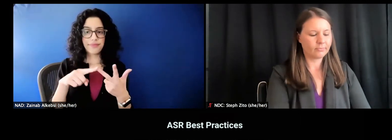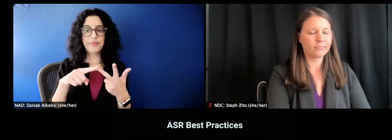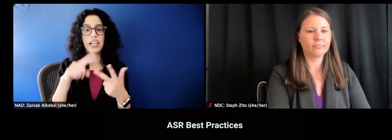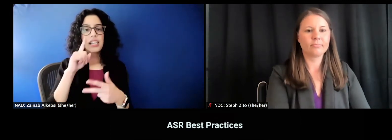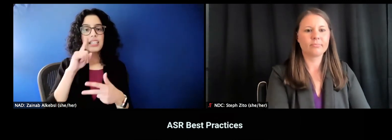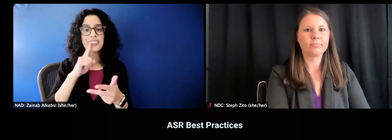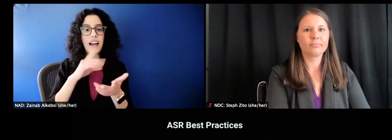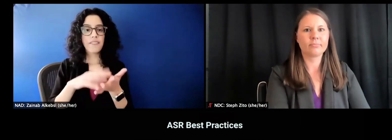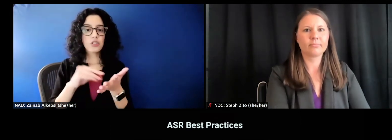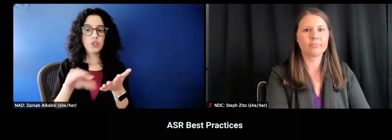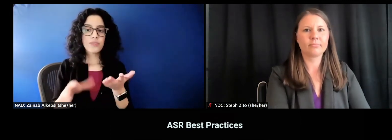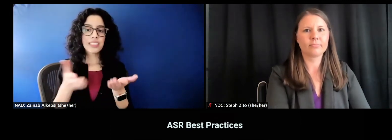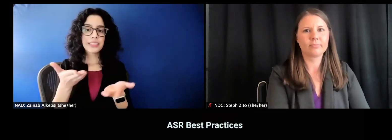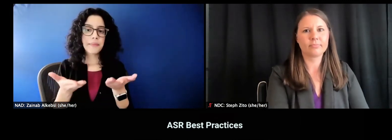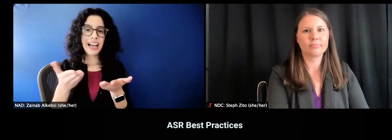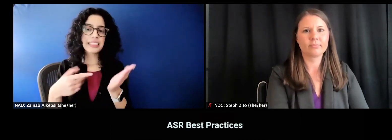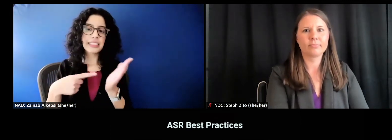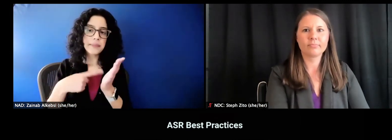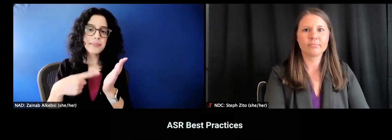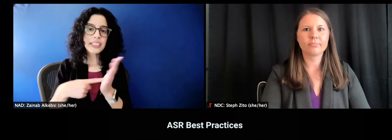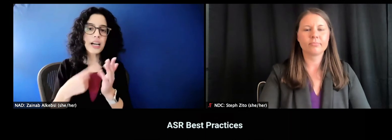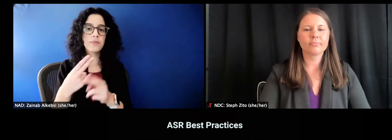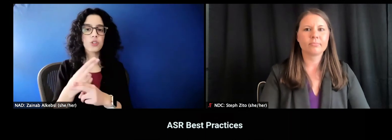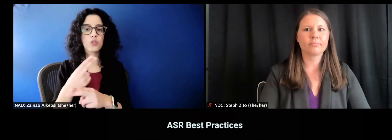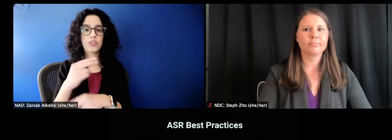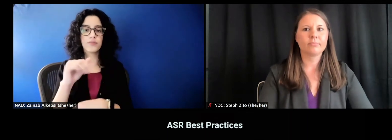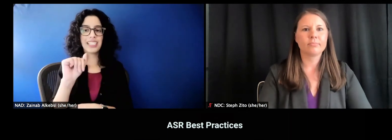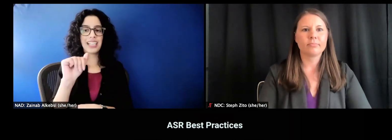Deaf students may sometimes use ASR